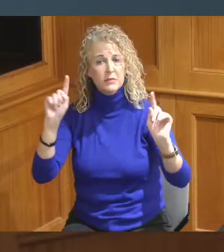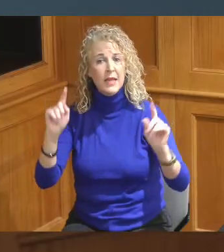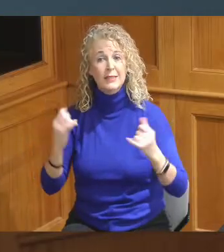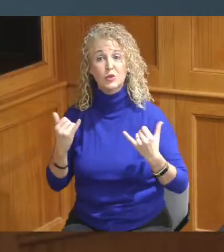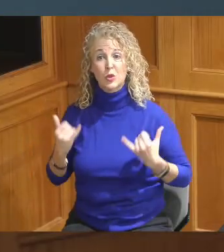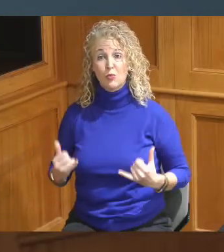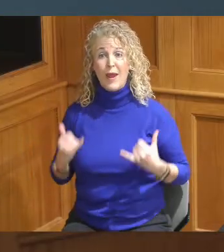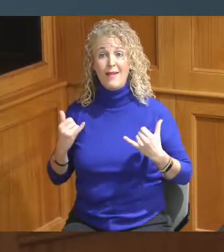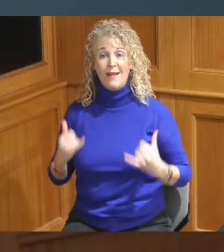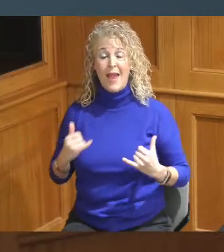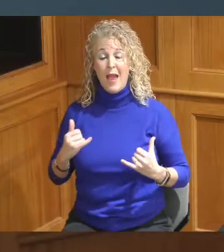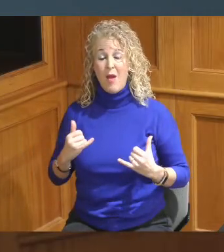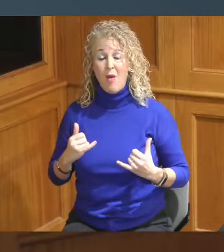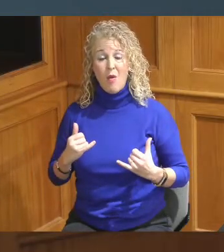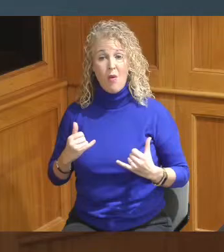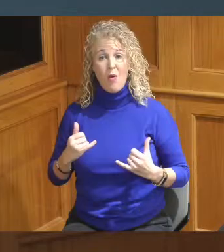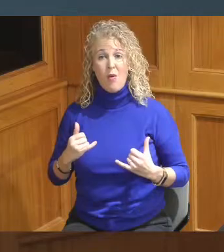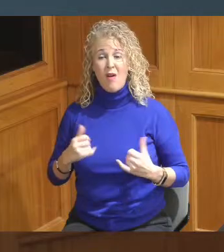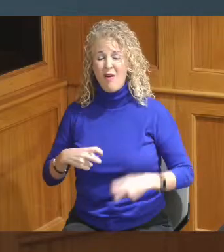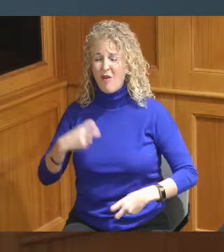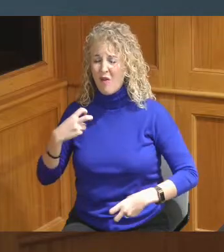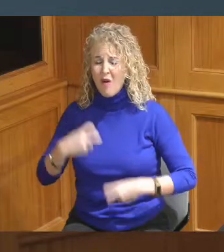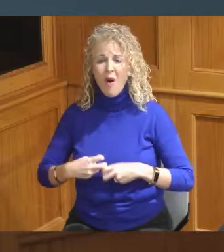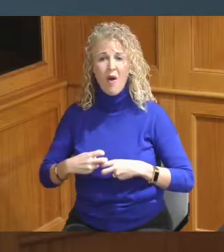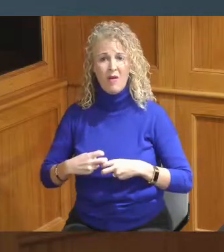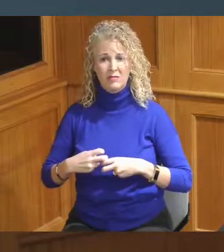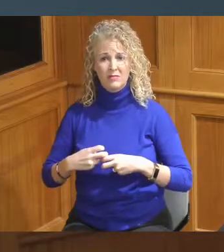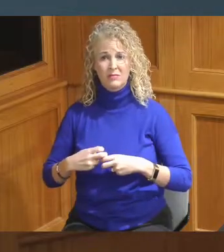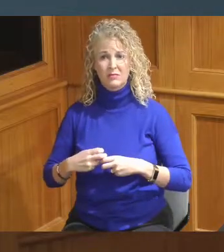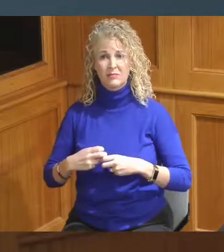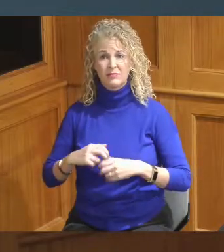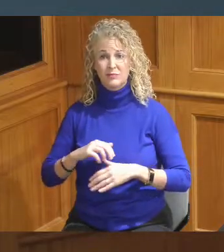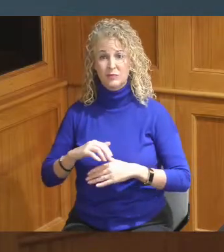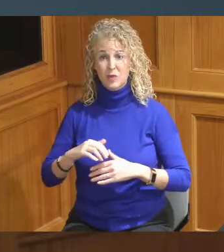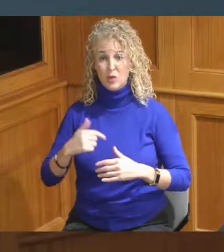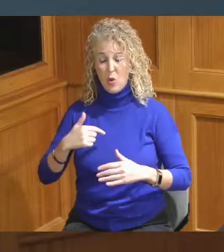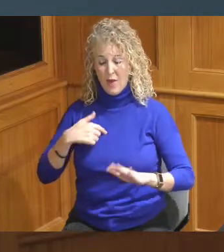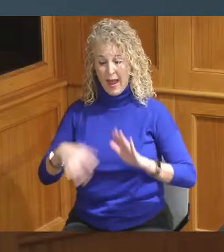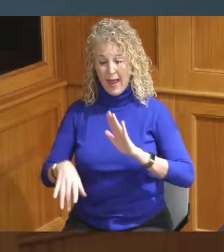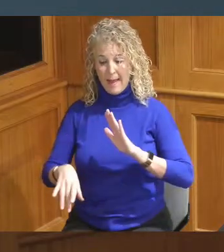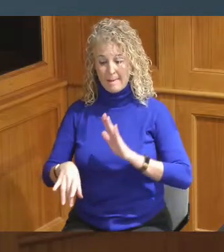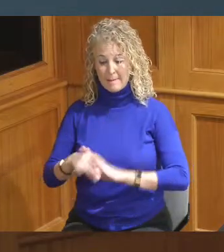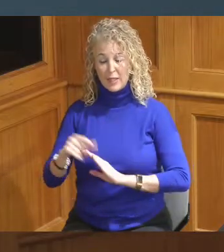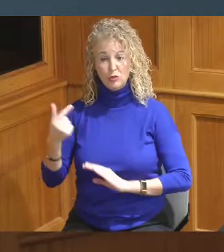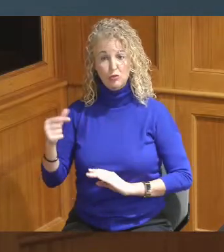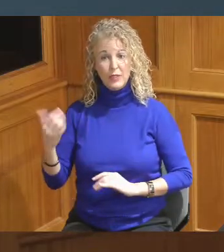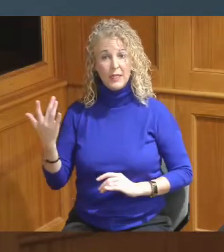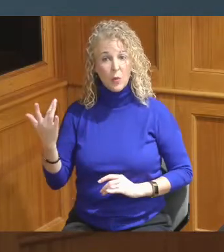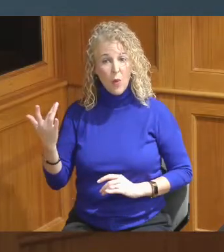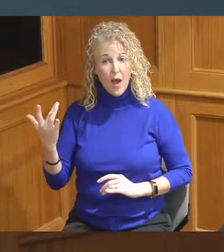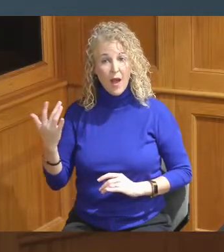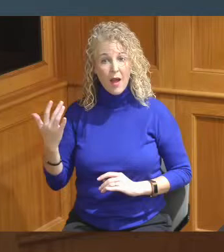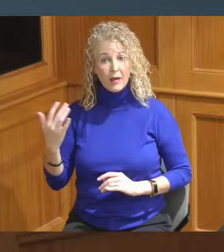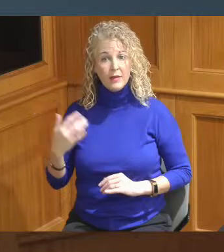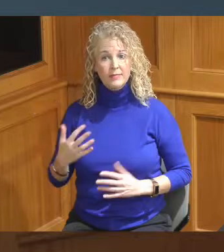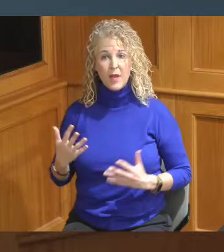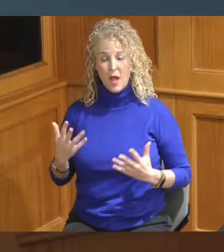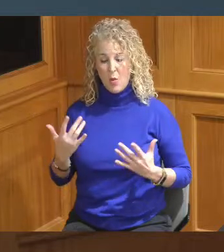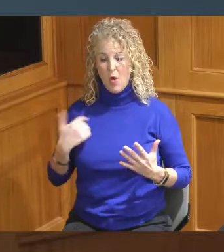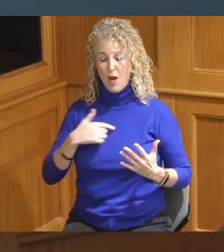time right now trying to make choices. So all this green is on purpose to make us think about where